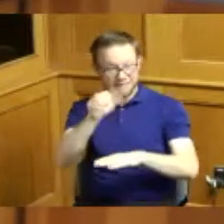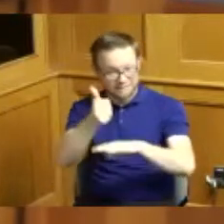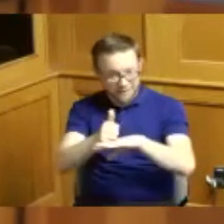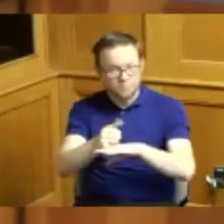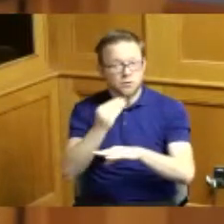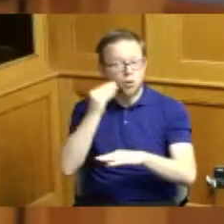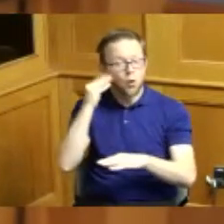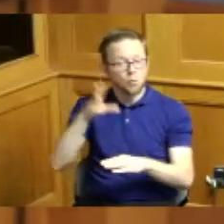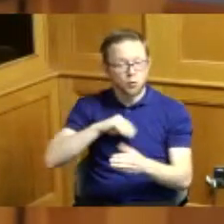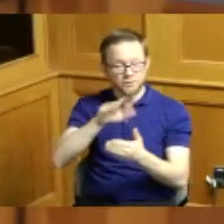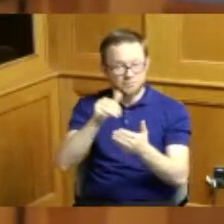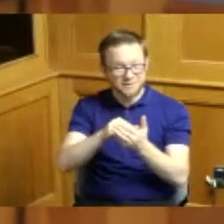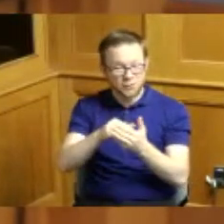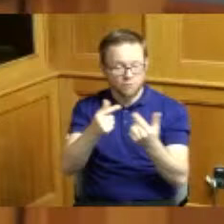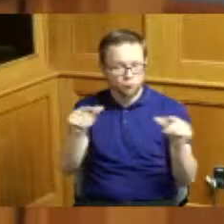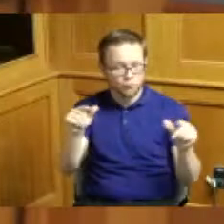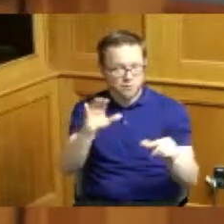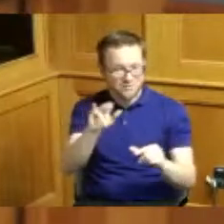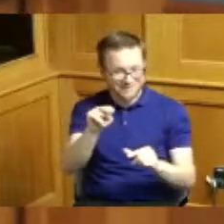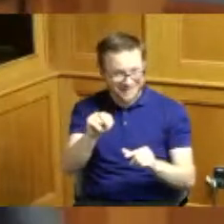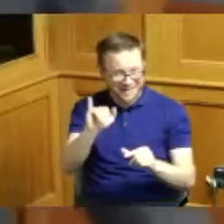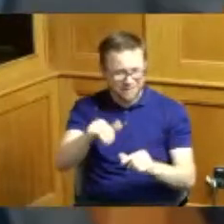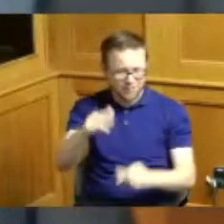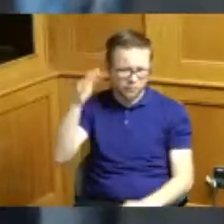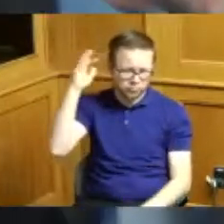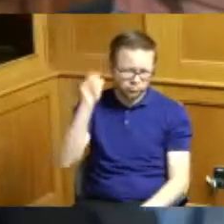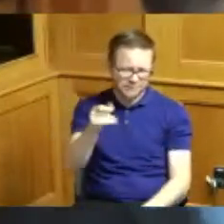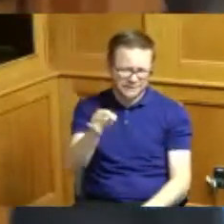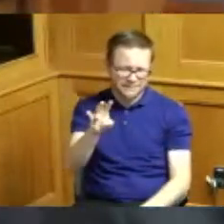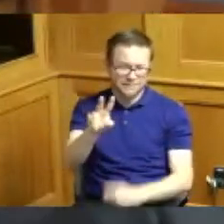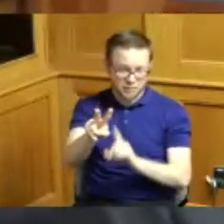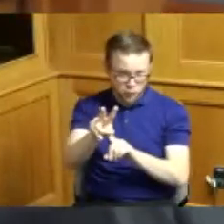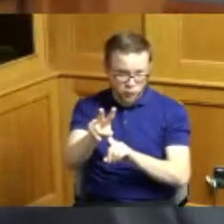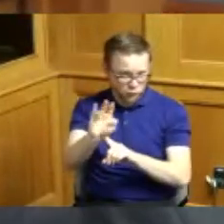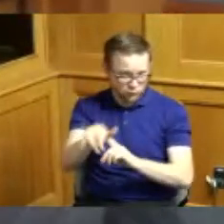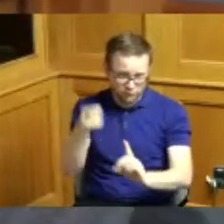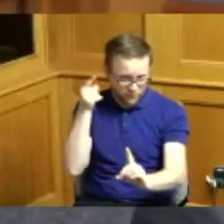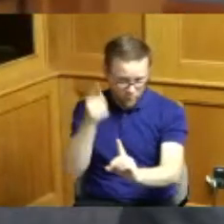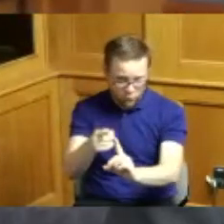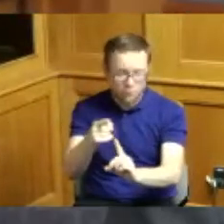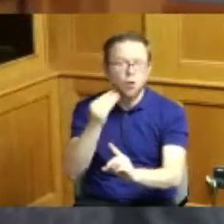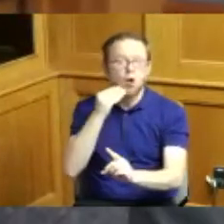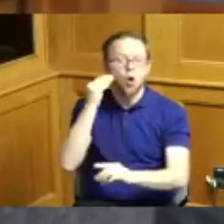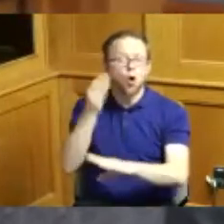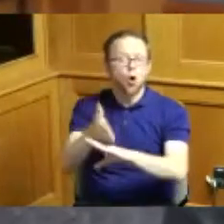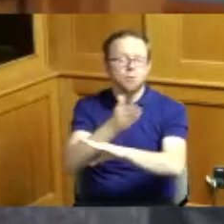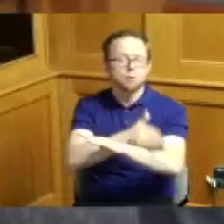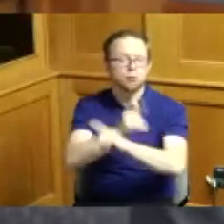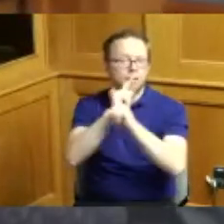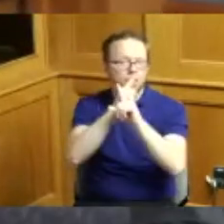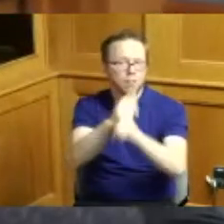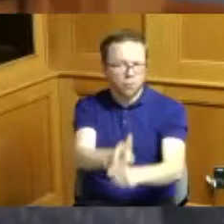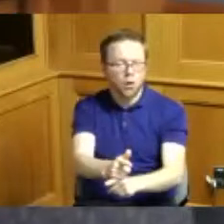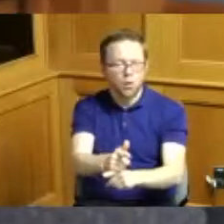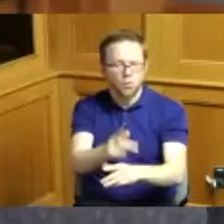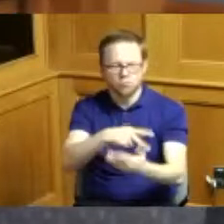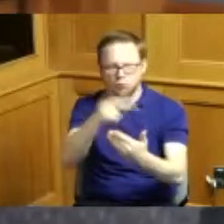1972 to administer a home improvement loan program to seven targeted neighborhoods in Cincinnati and